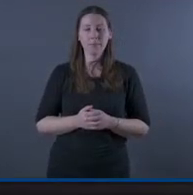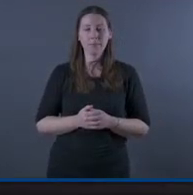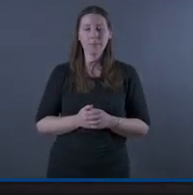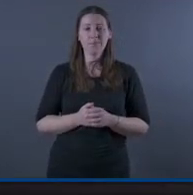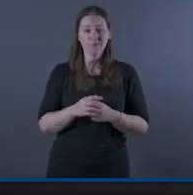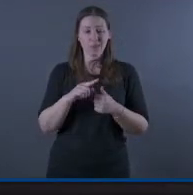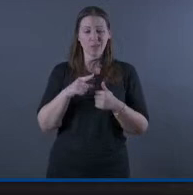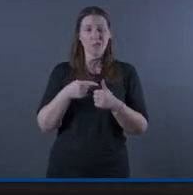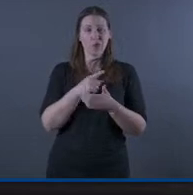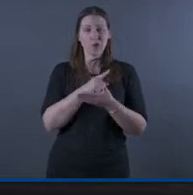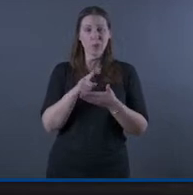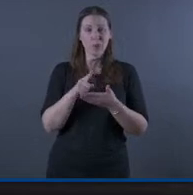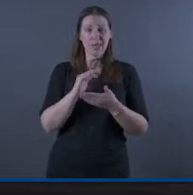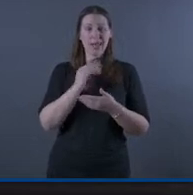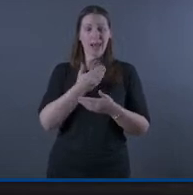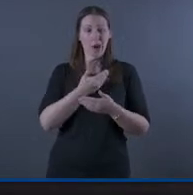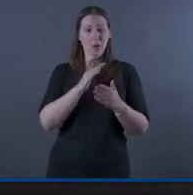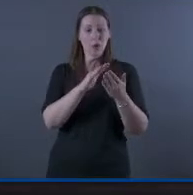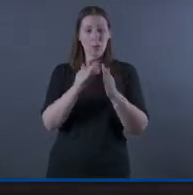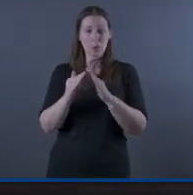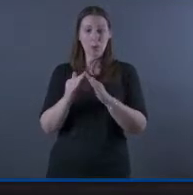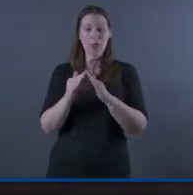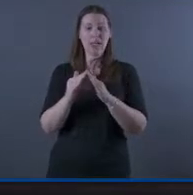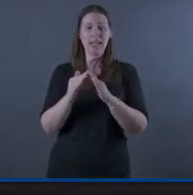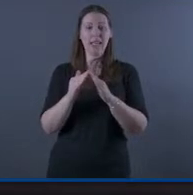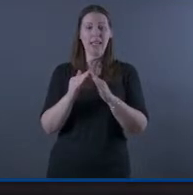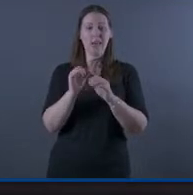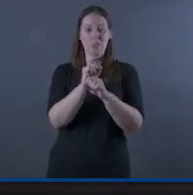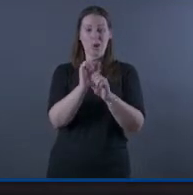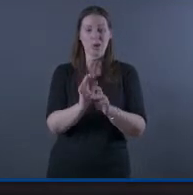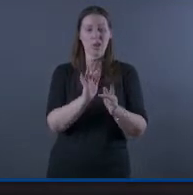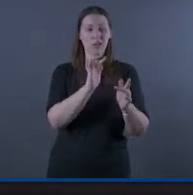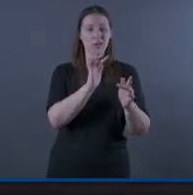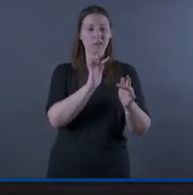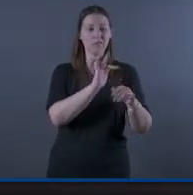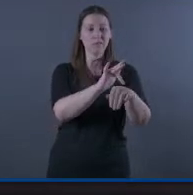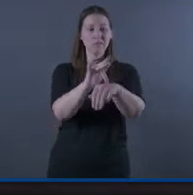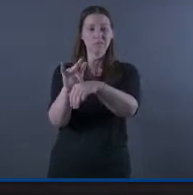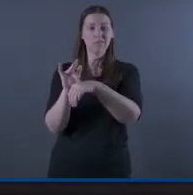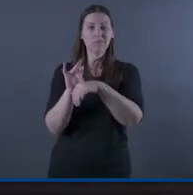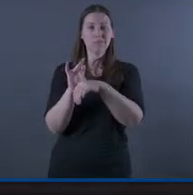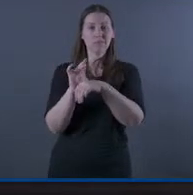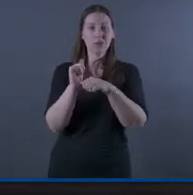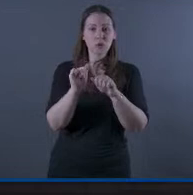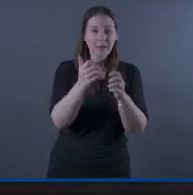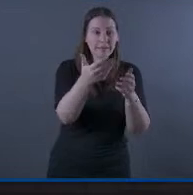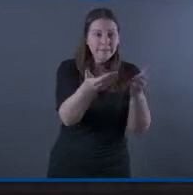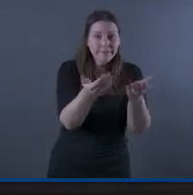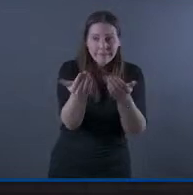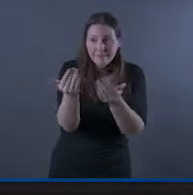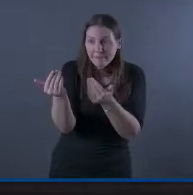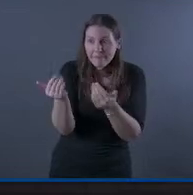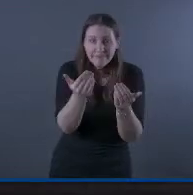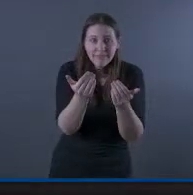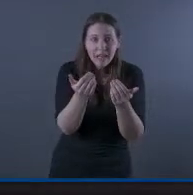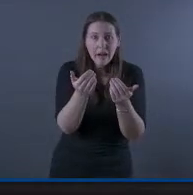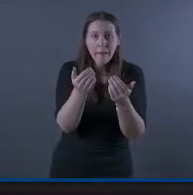were out trying to get patients to wanna come, they said it was really hard. They were having to work hard.